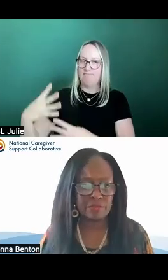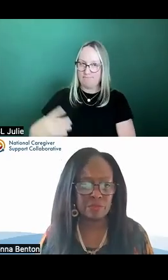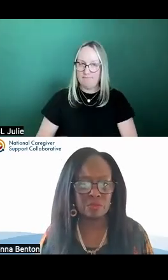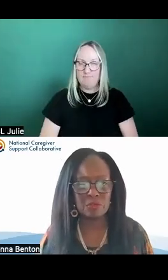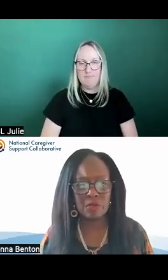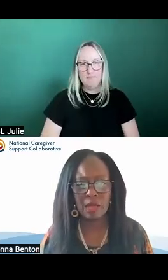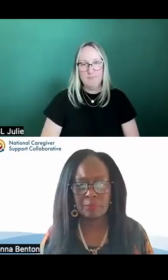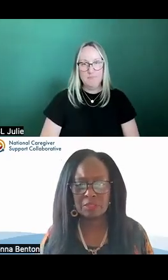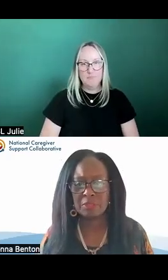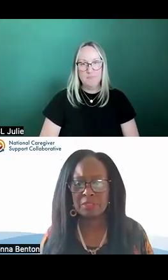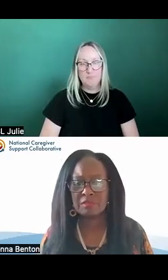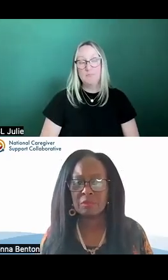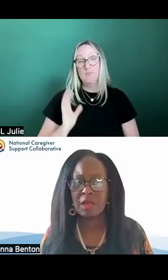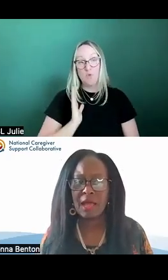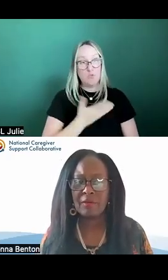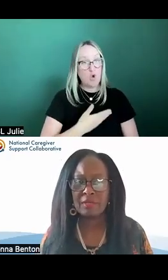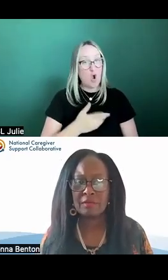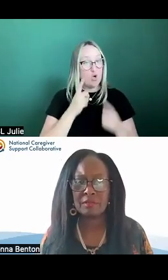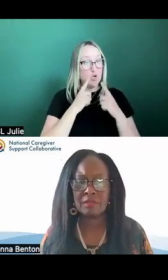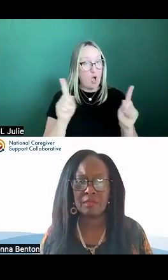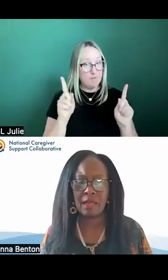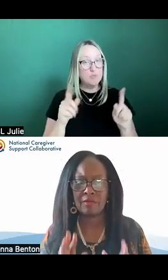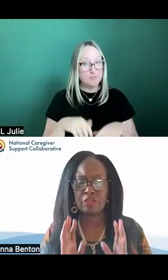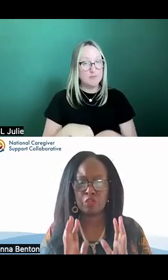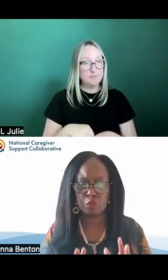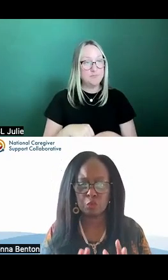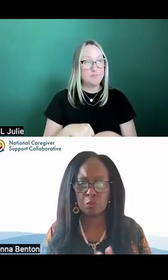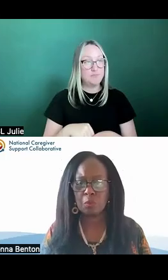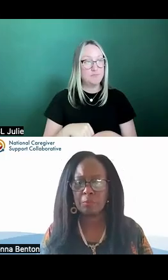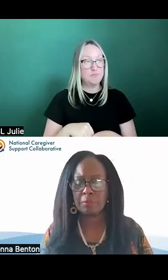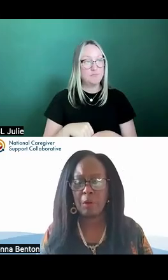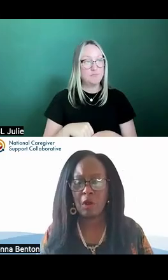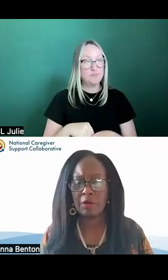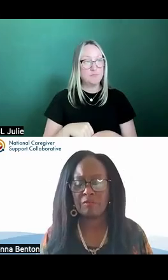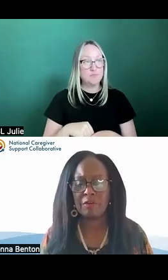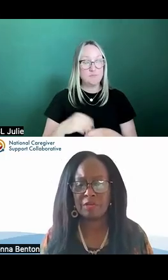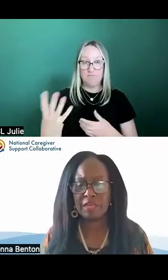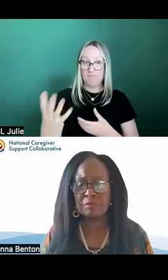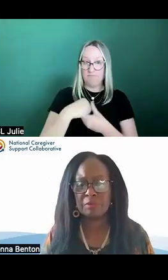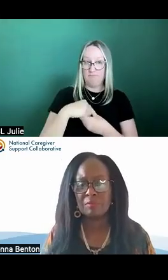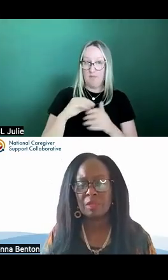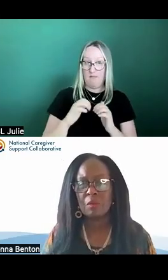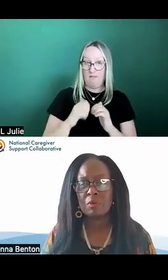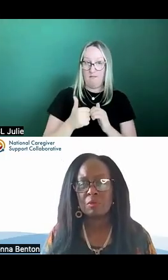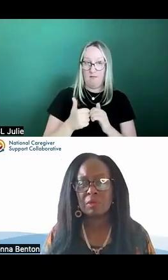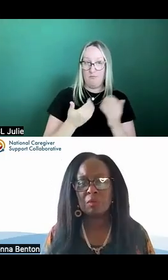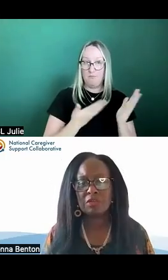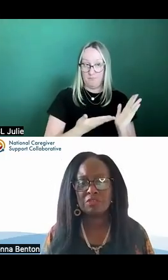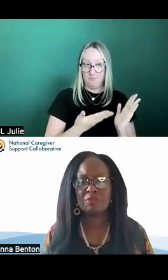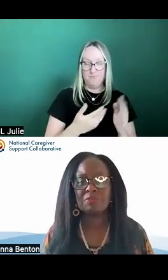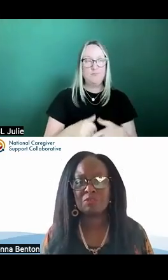So, those are our accomplishments. How can you be part of our engagement? We really want you to